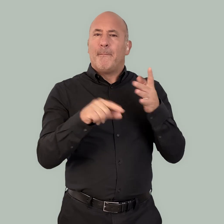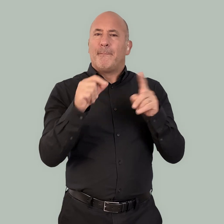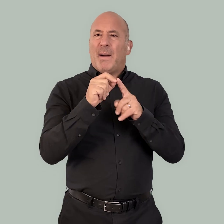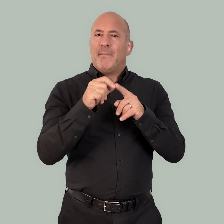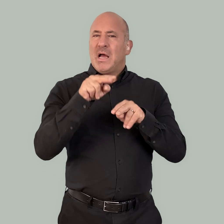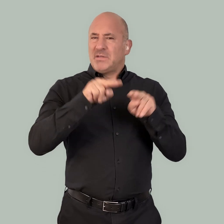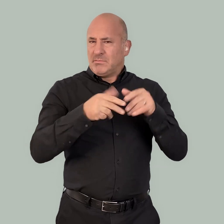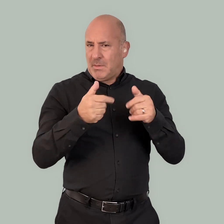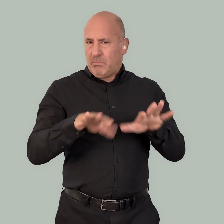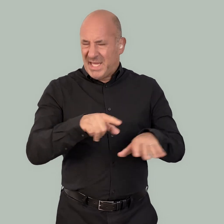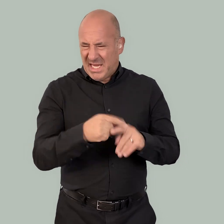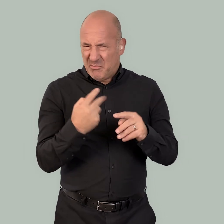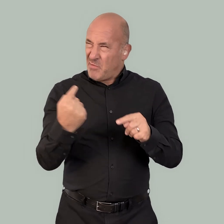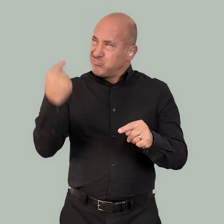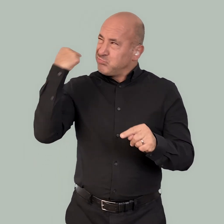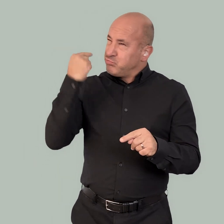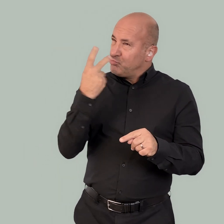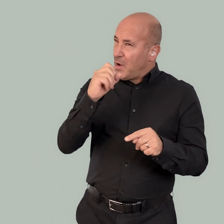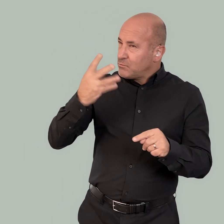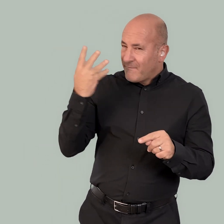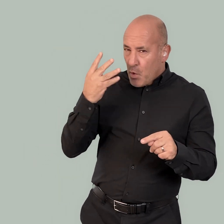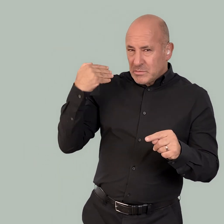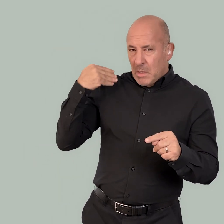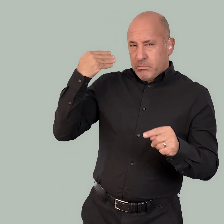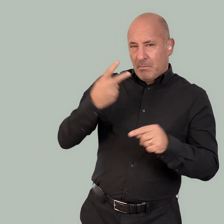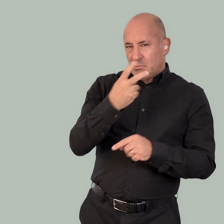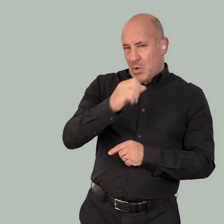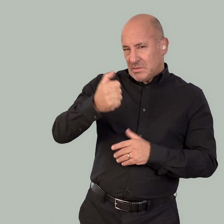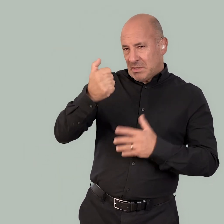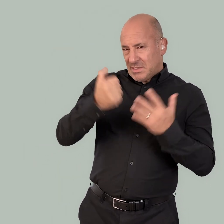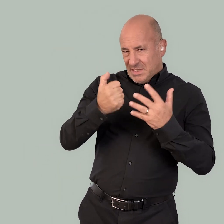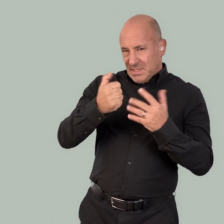of the PIP assessment in 2014 and 2016,